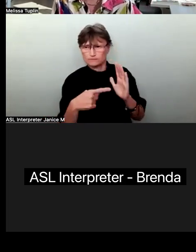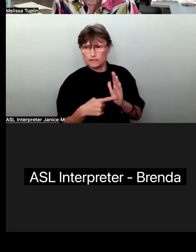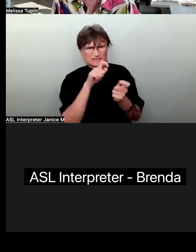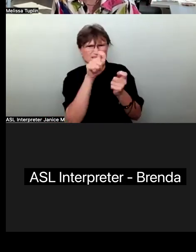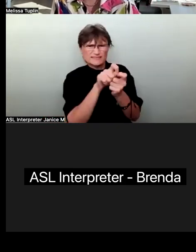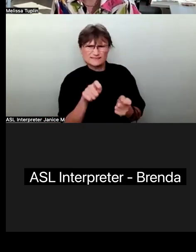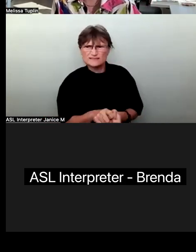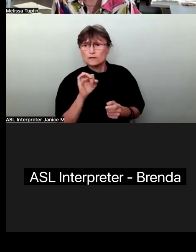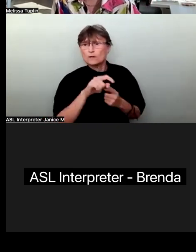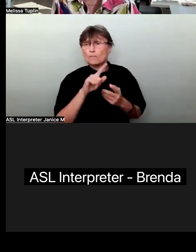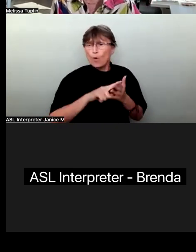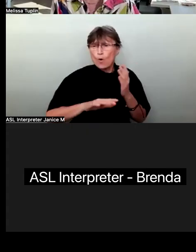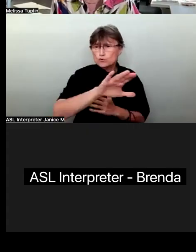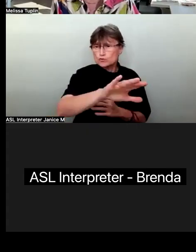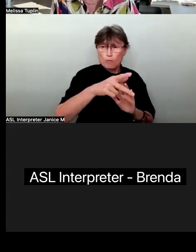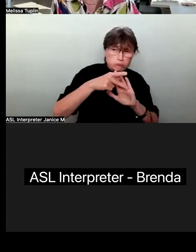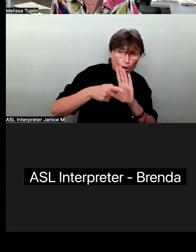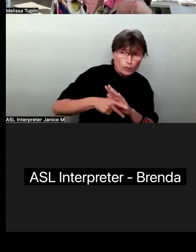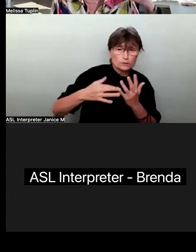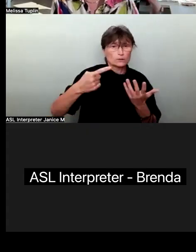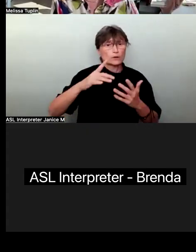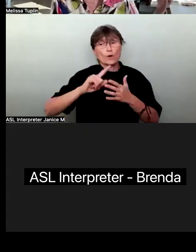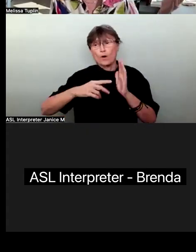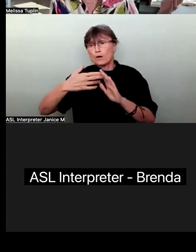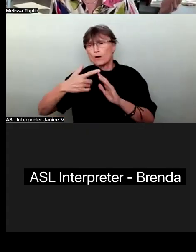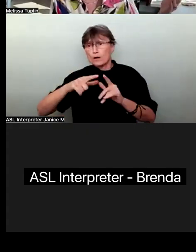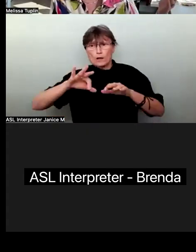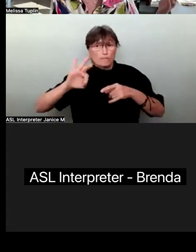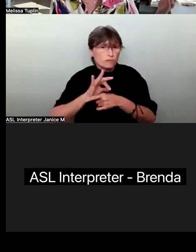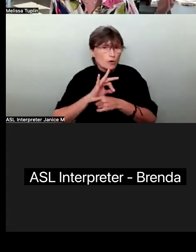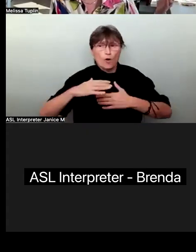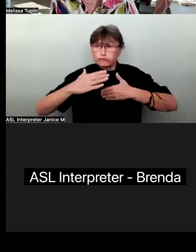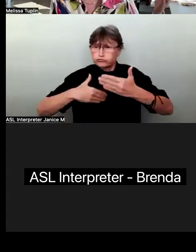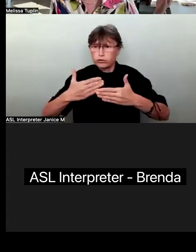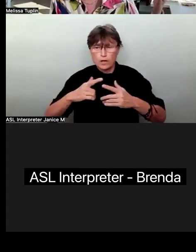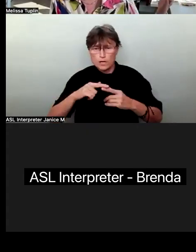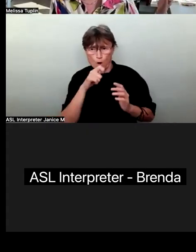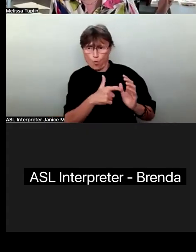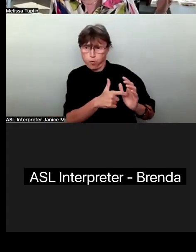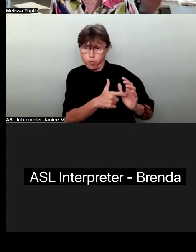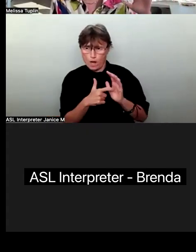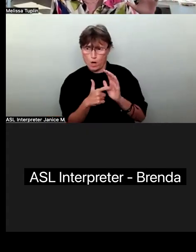practices or protocols is not a list of requirements that your organization must have,